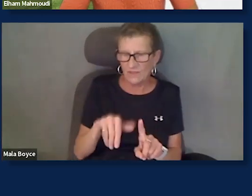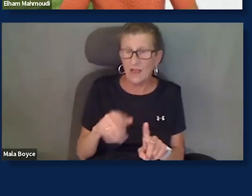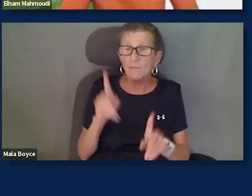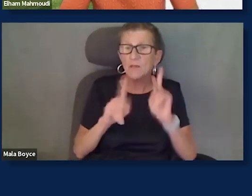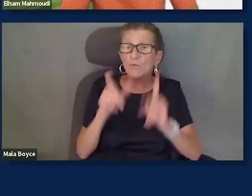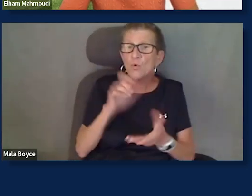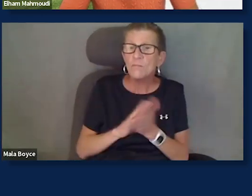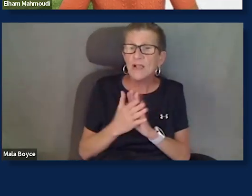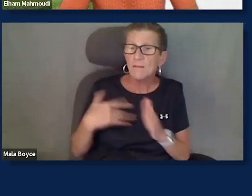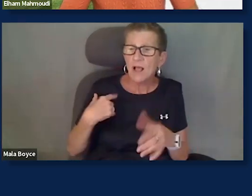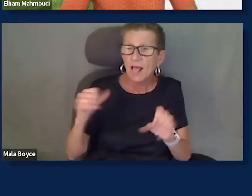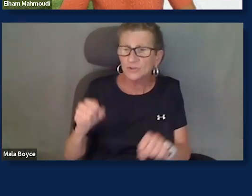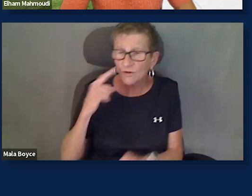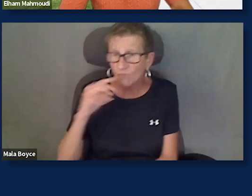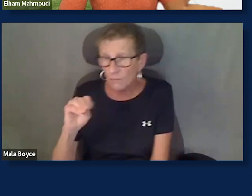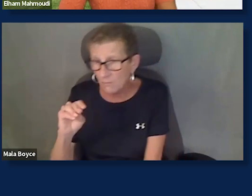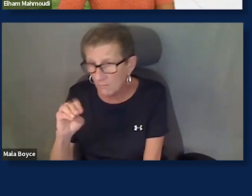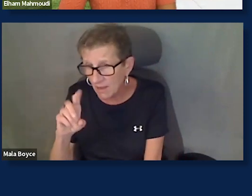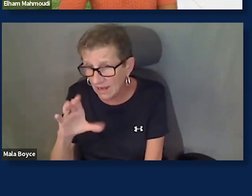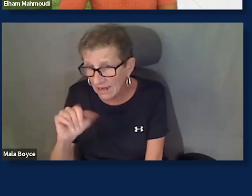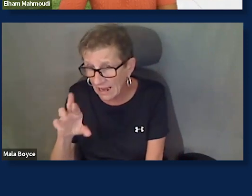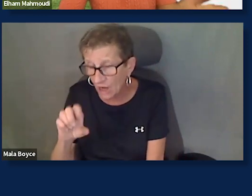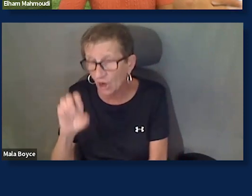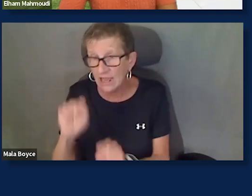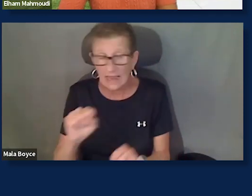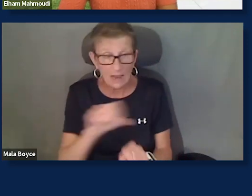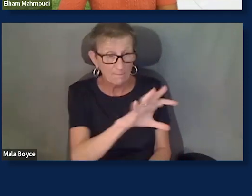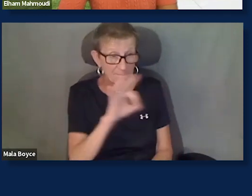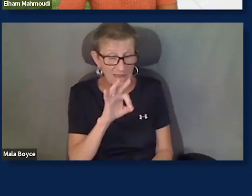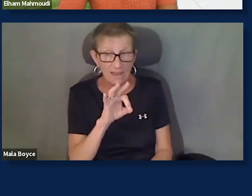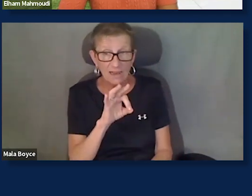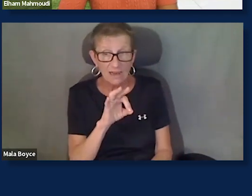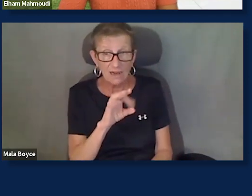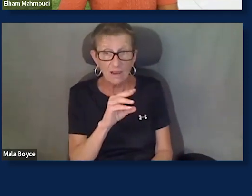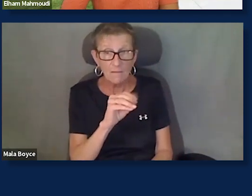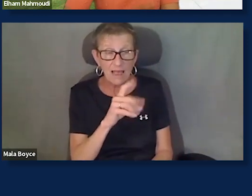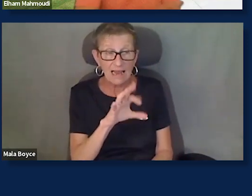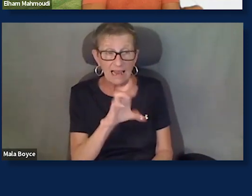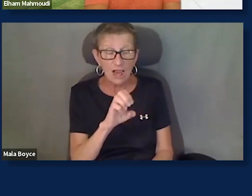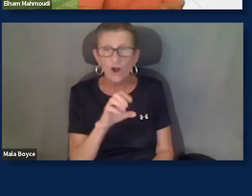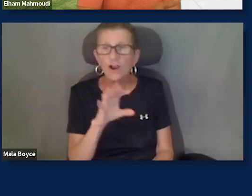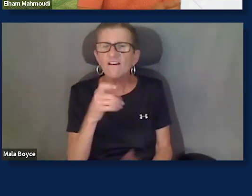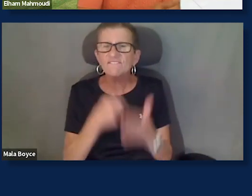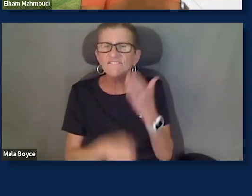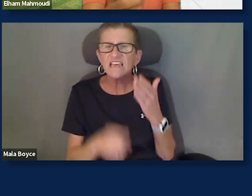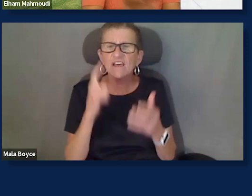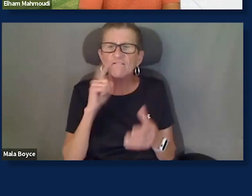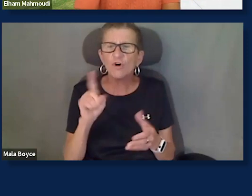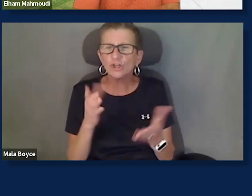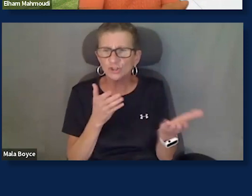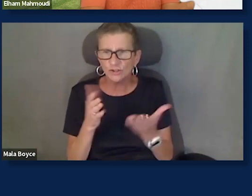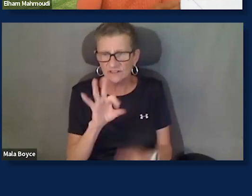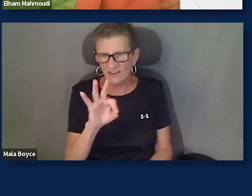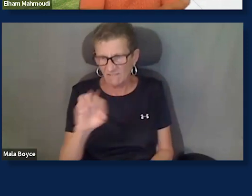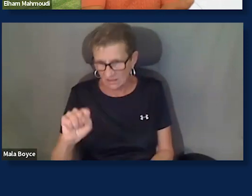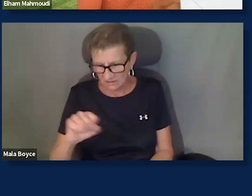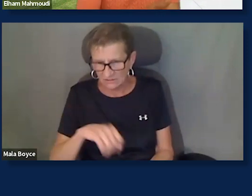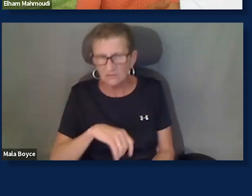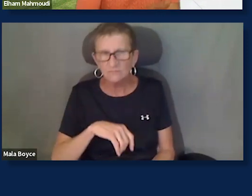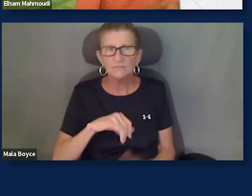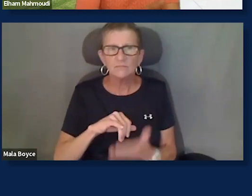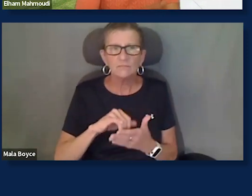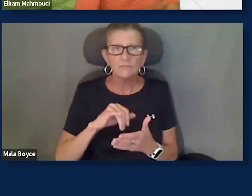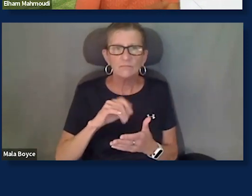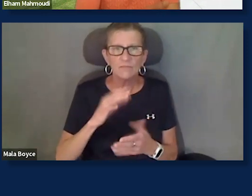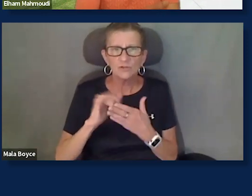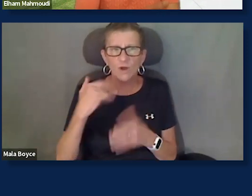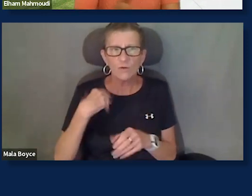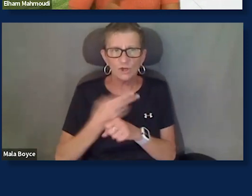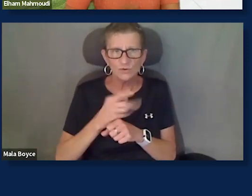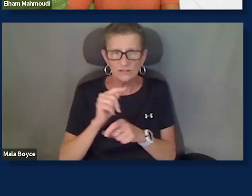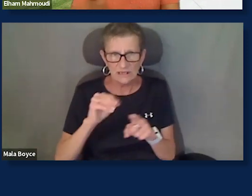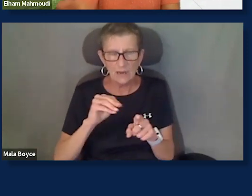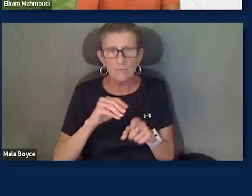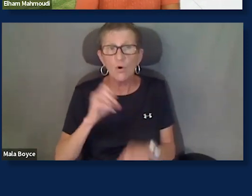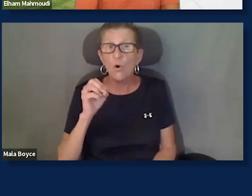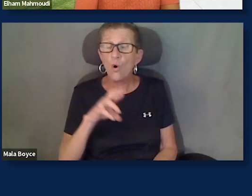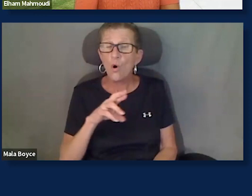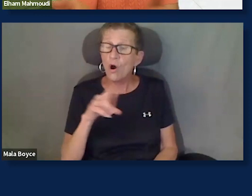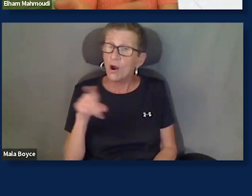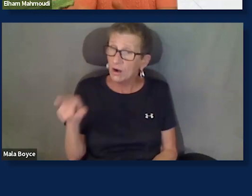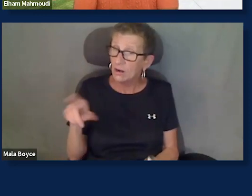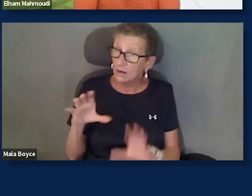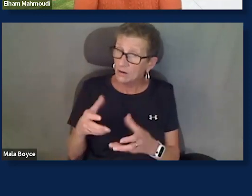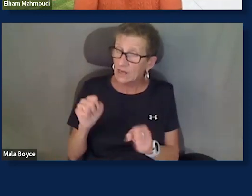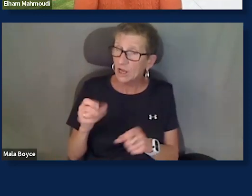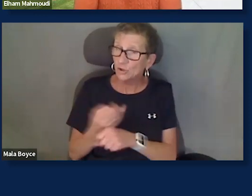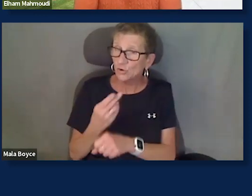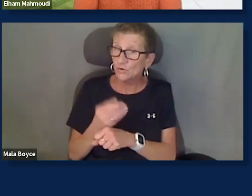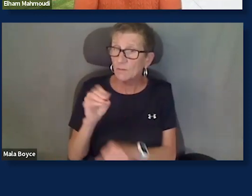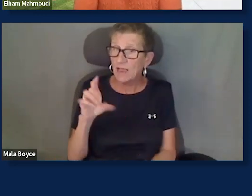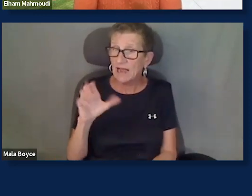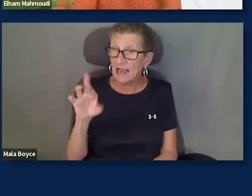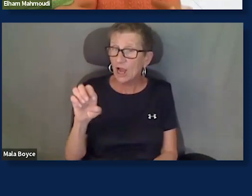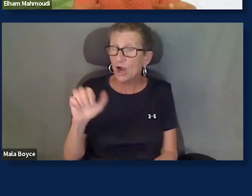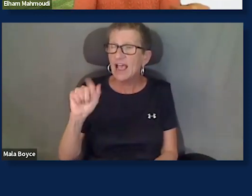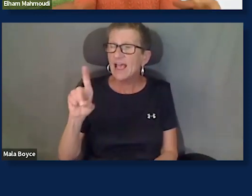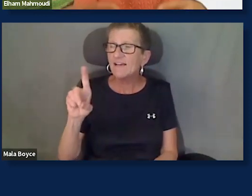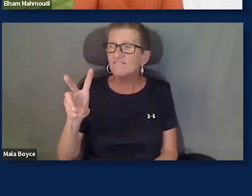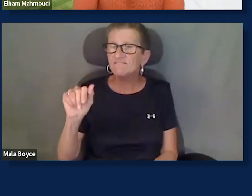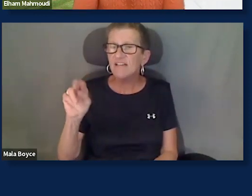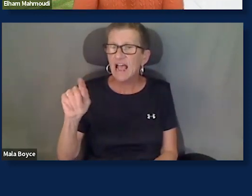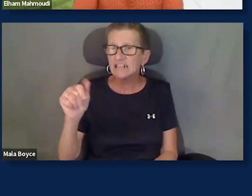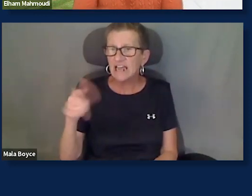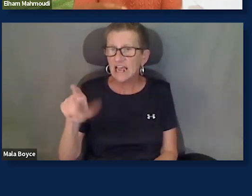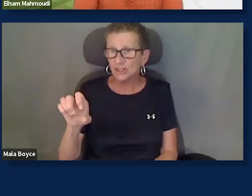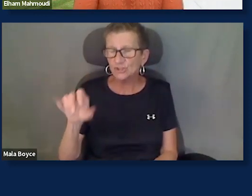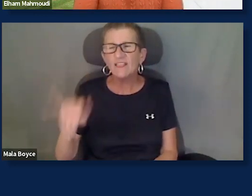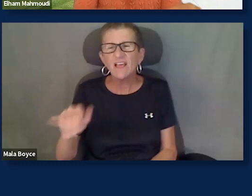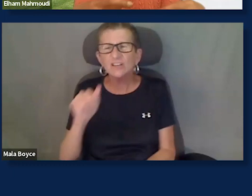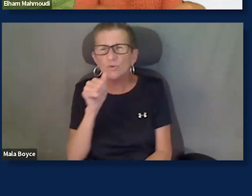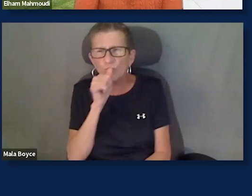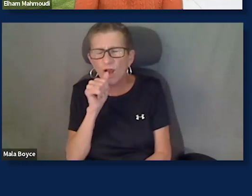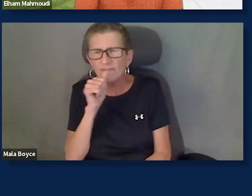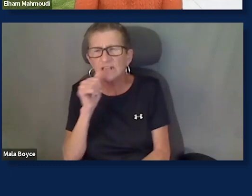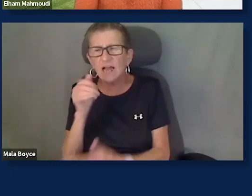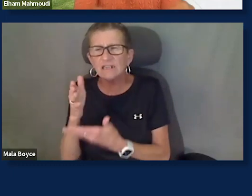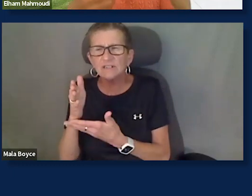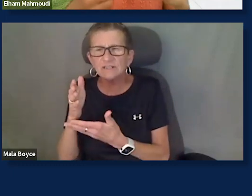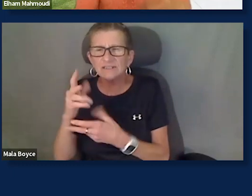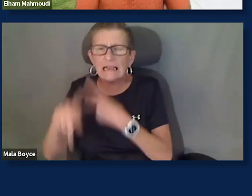People who are eligible for Medicare can choose between Medicare fee-for-service, which is a traditional Medicare -- that's why we use TM aggregation for that -- or they can choose to go for Medicare Advantage, which is a privatized version of Medicare.